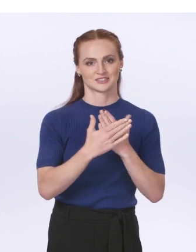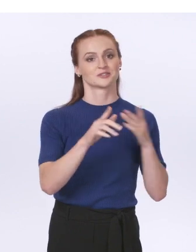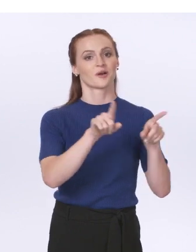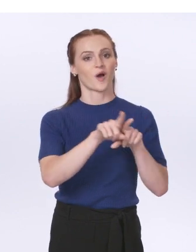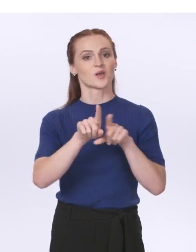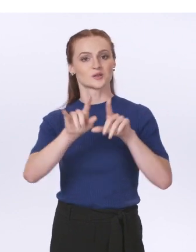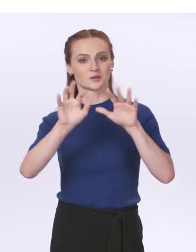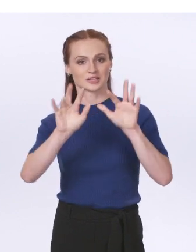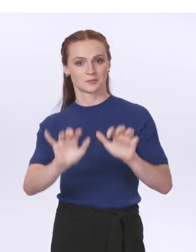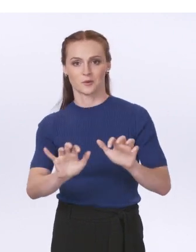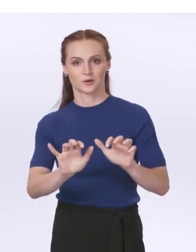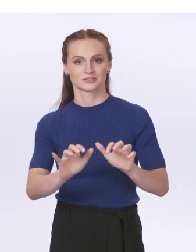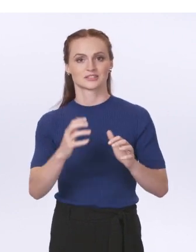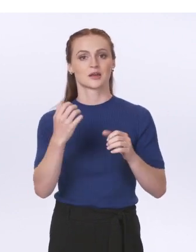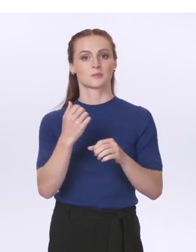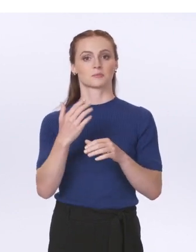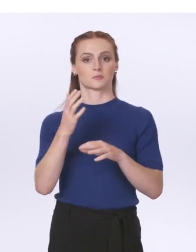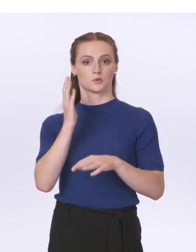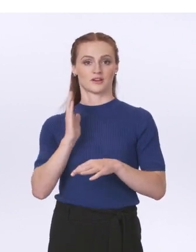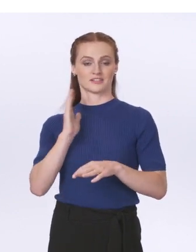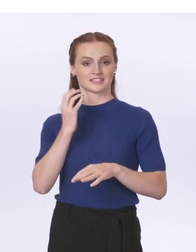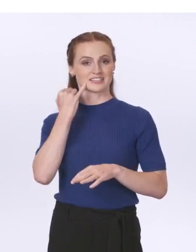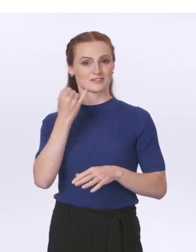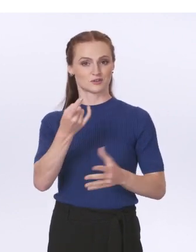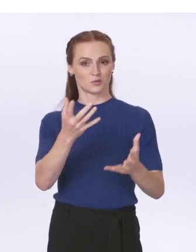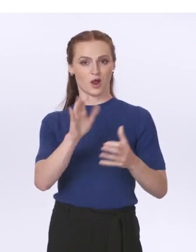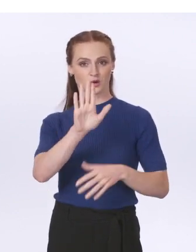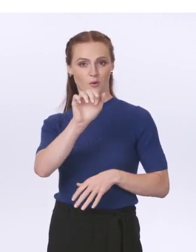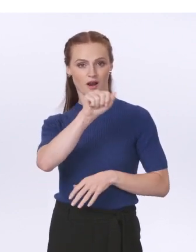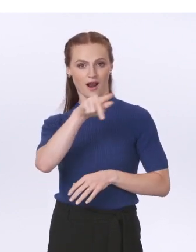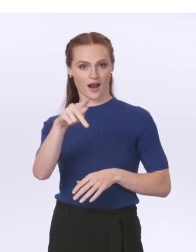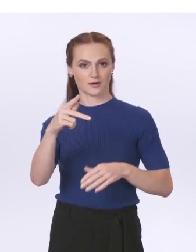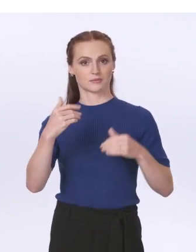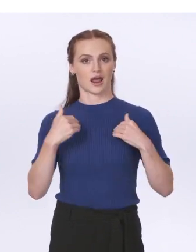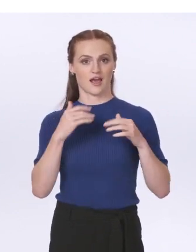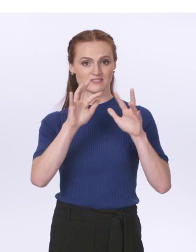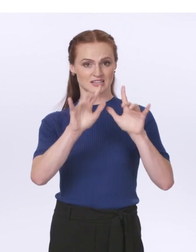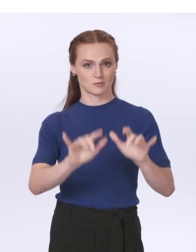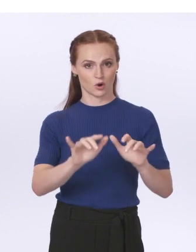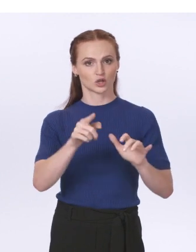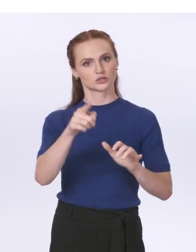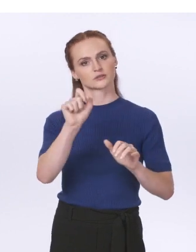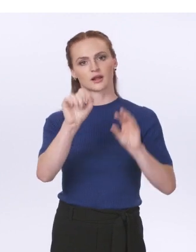Previously, if you wanted your app to have a keyboard, you had to implement it yourself.